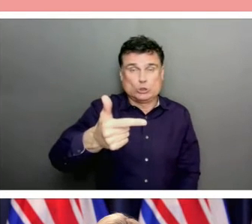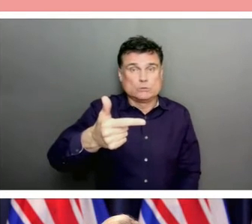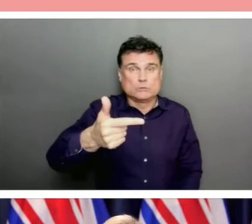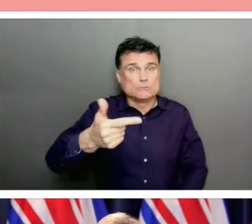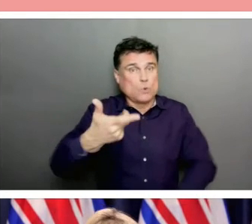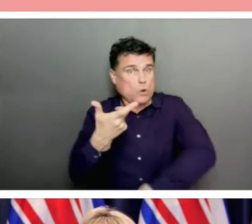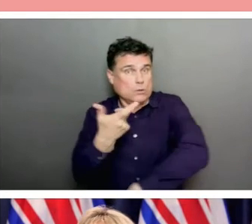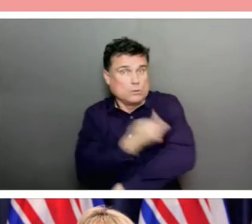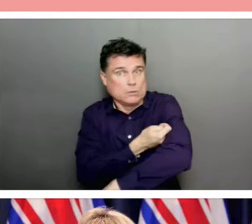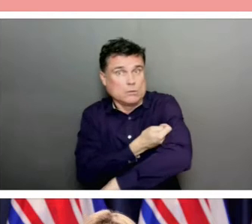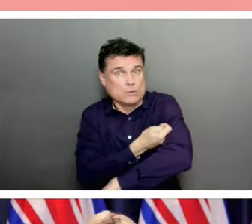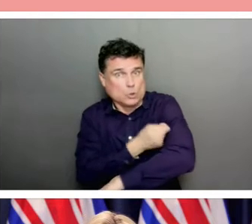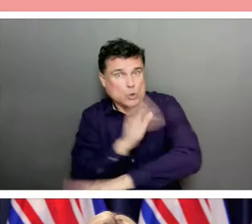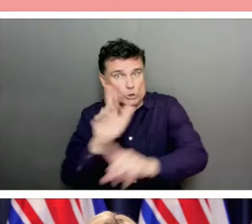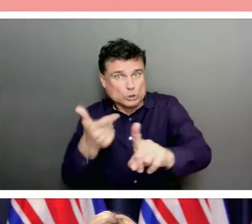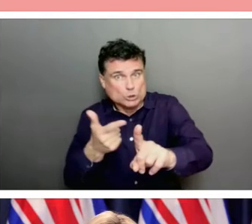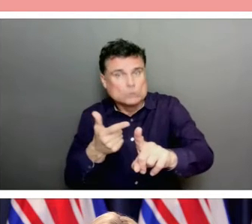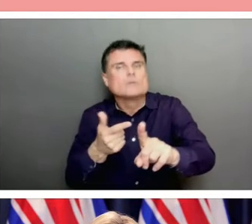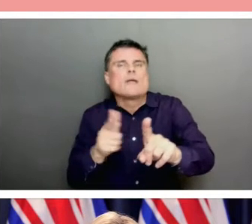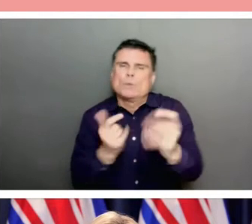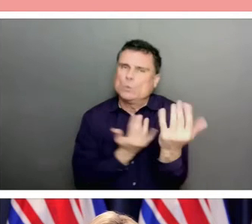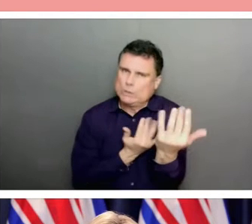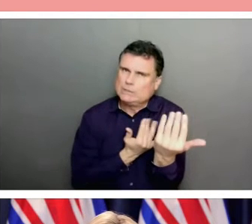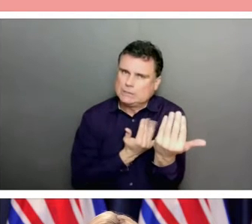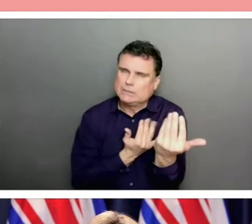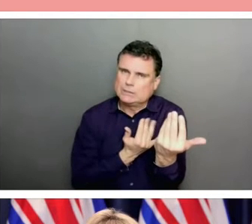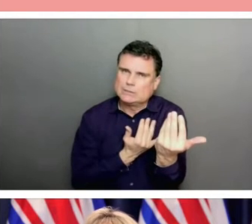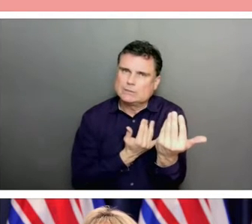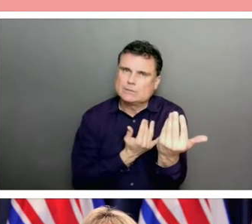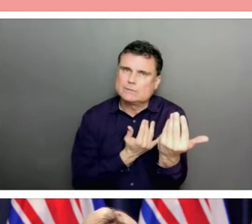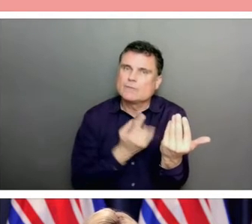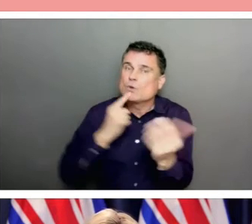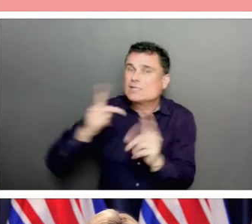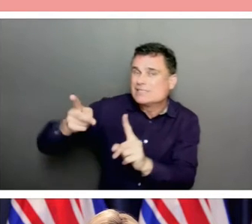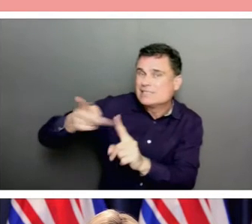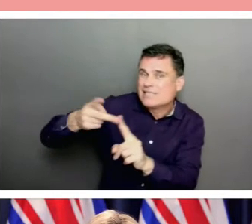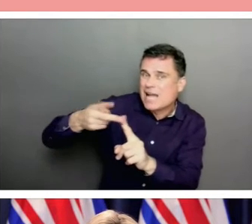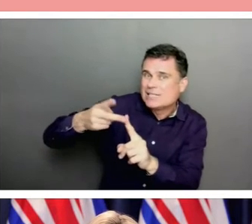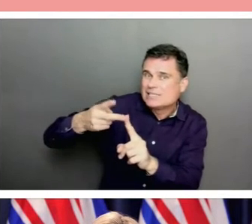So the estimate numbers of doses that we will be receiving between now and March is about